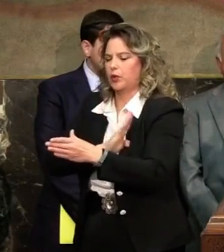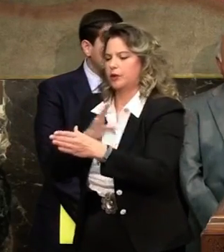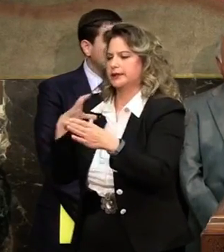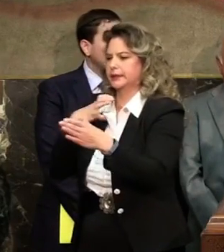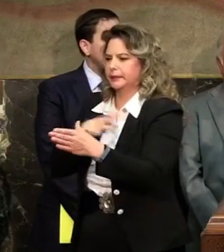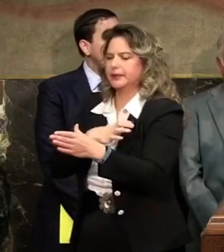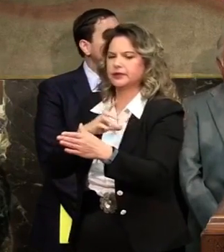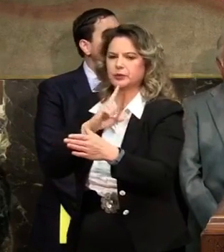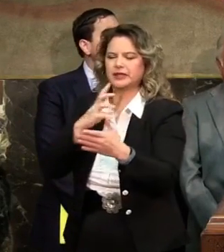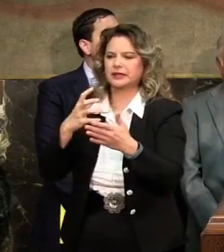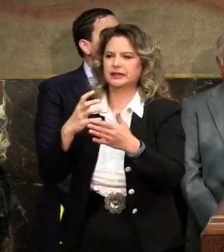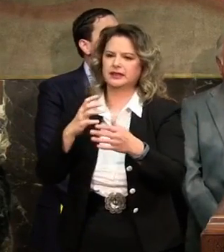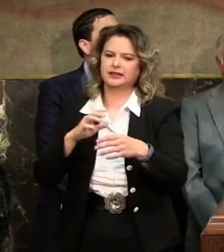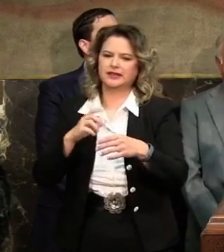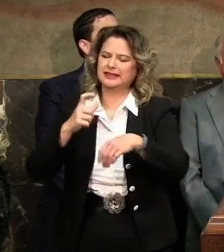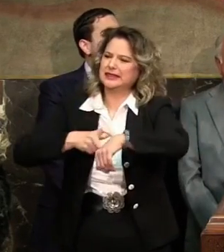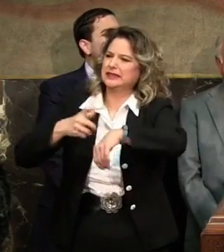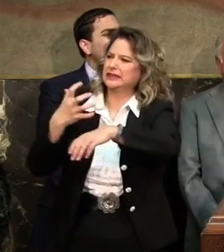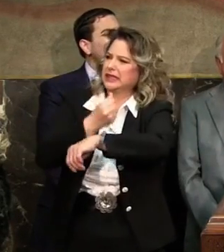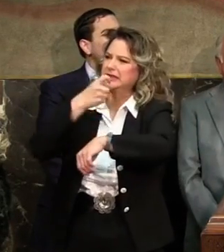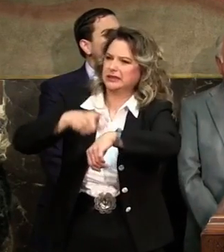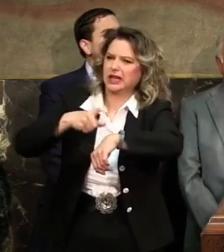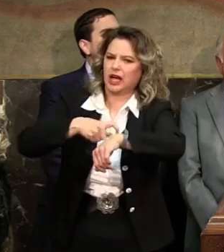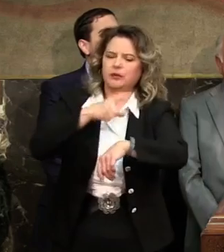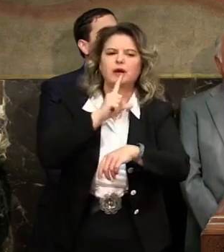certainly appreciate the work that they have done with this commission